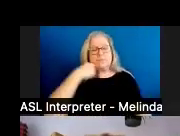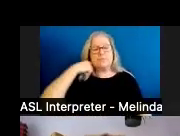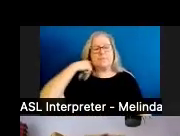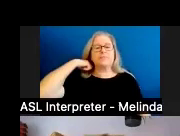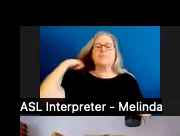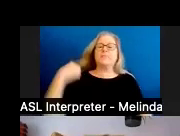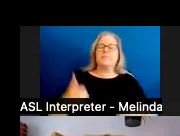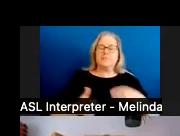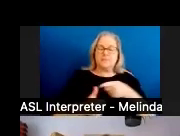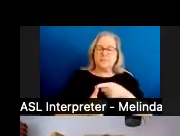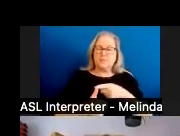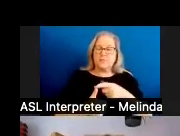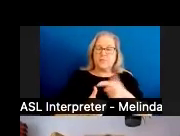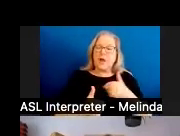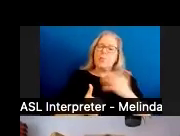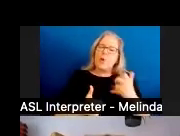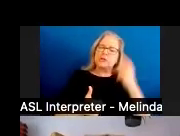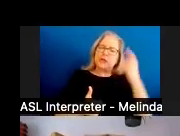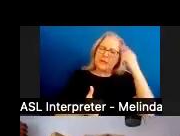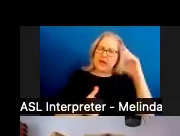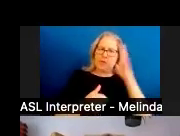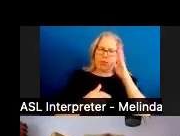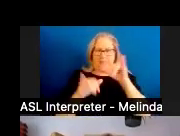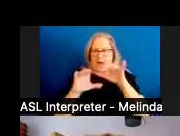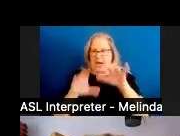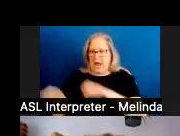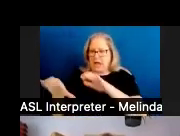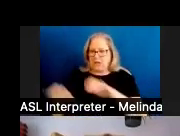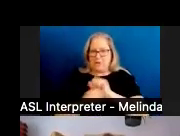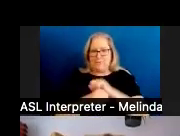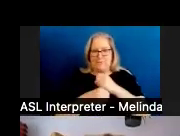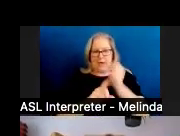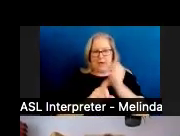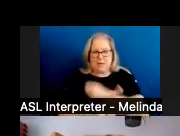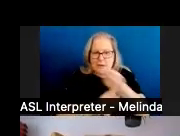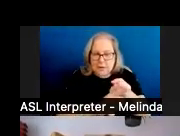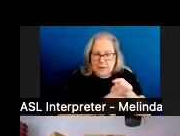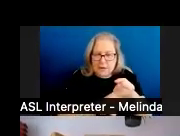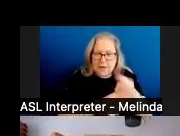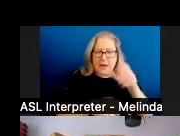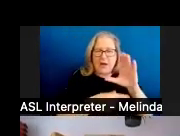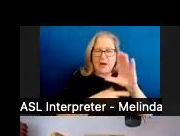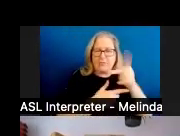One, we really want to think about, will the action create a precedent? What are the potential consequences if it does?